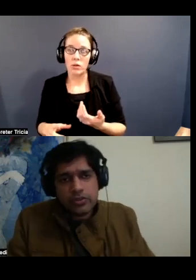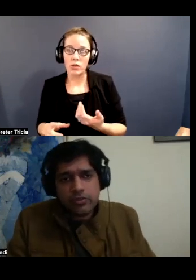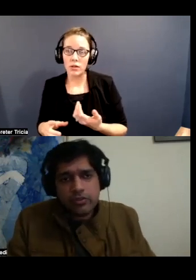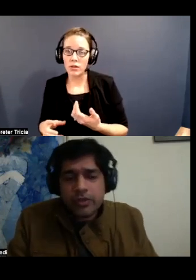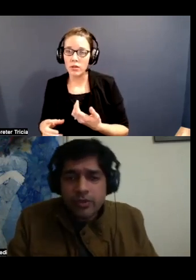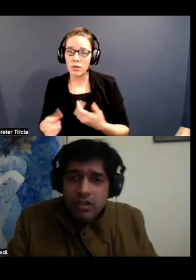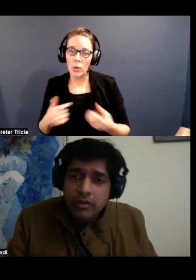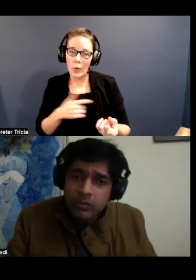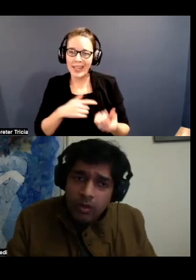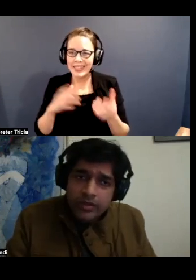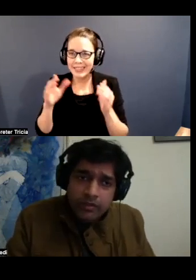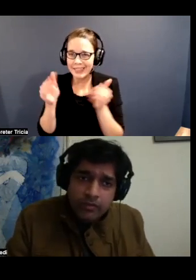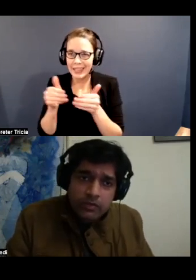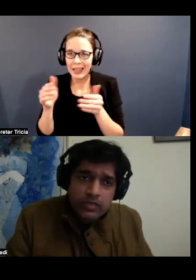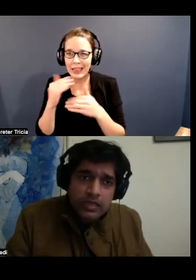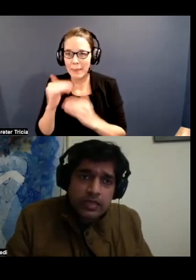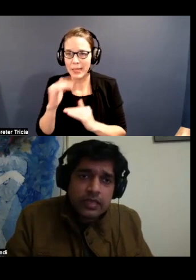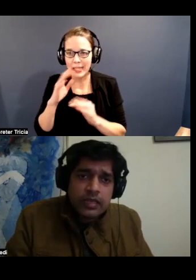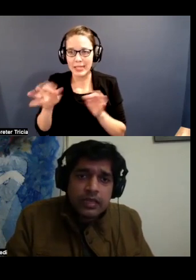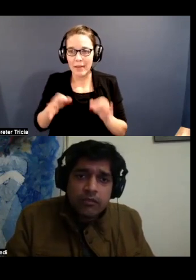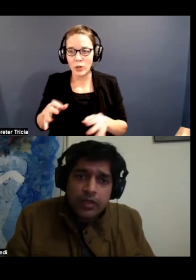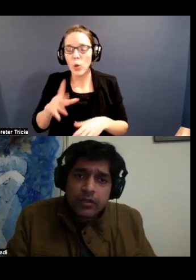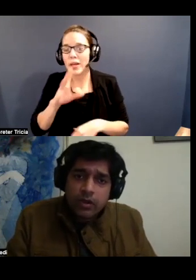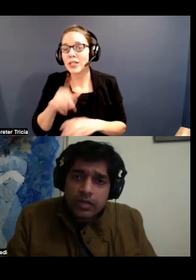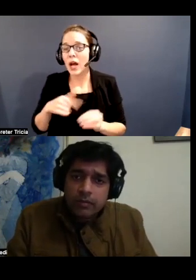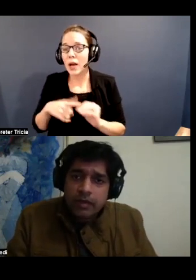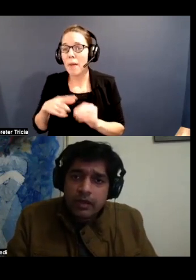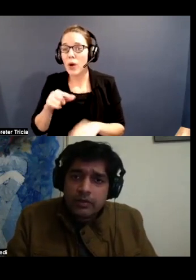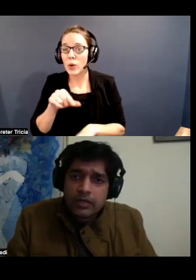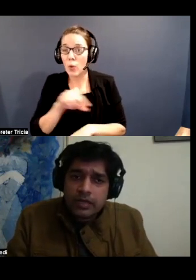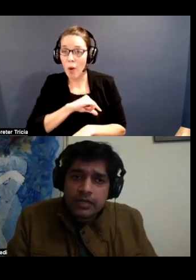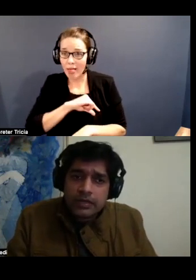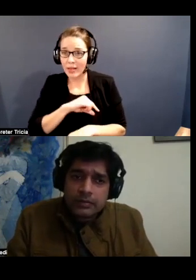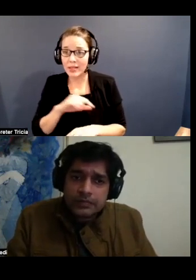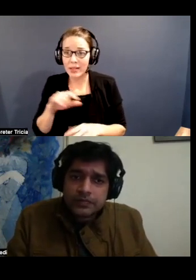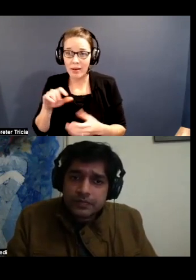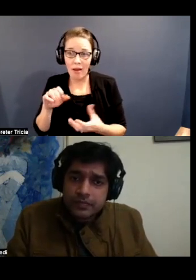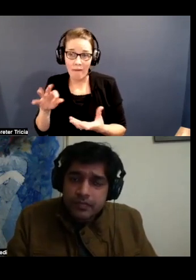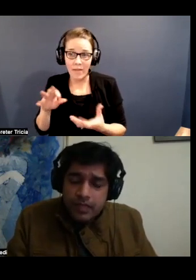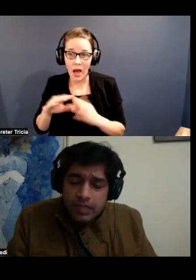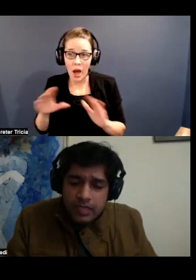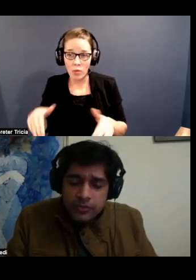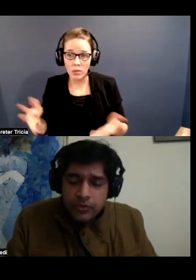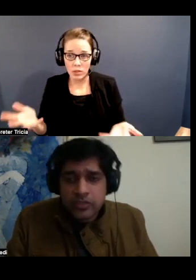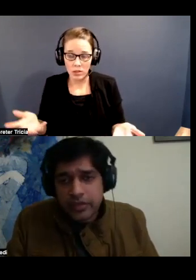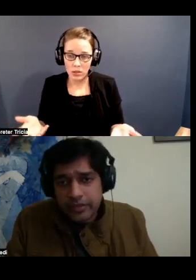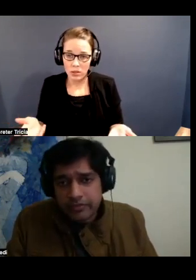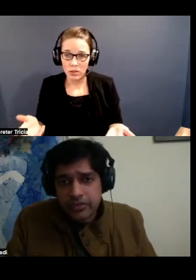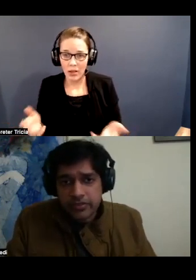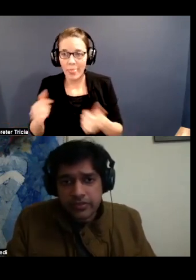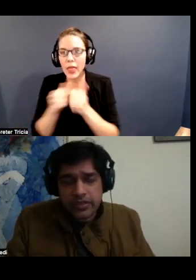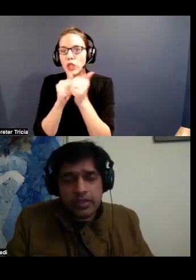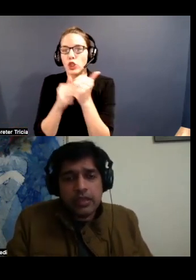So when we talk about quality of housing, we are talking about structuring deficiency.